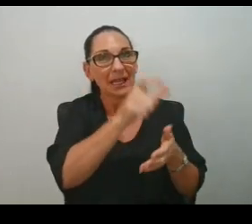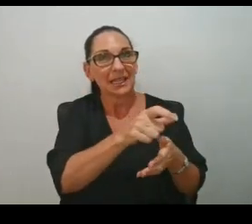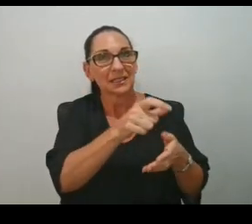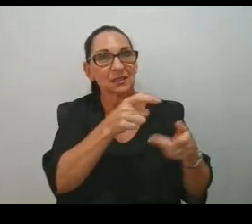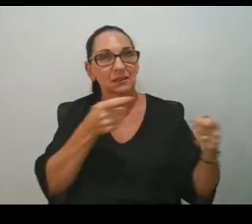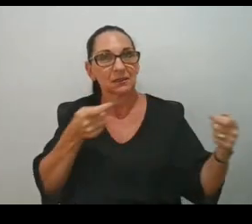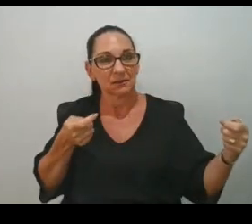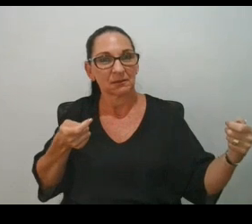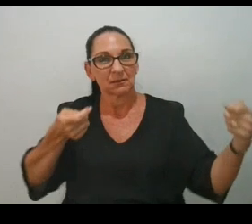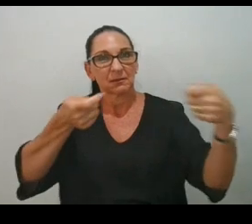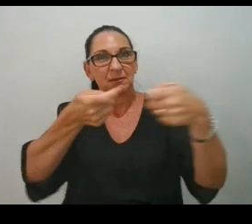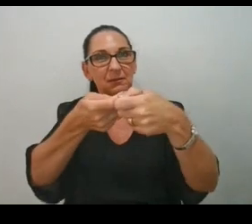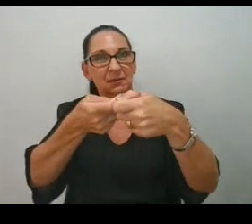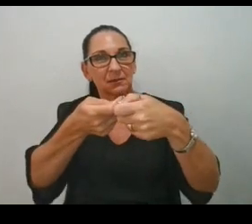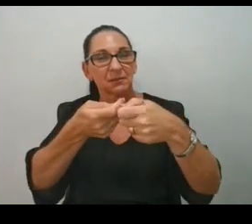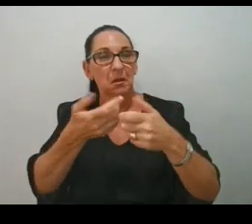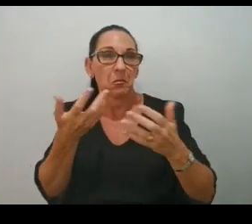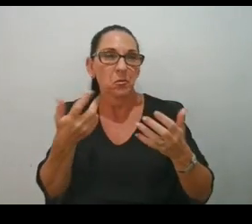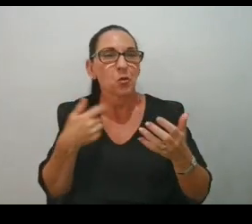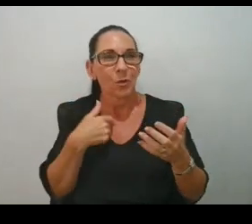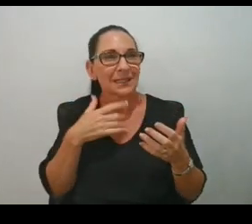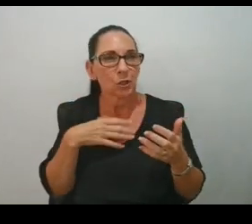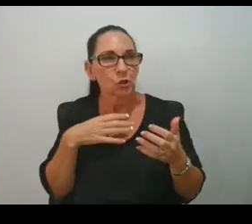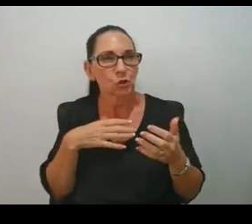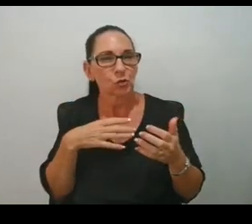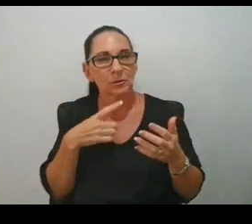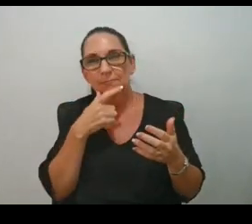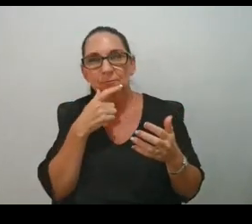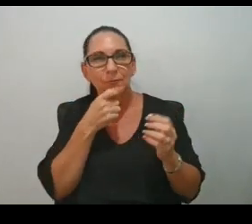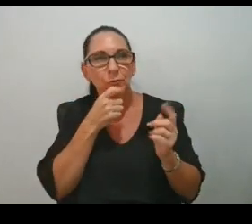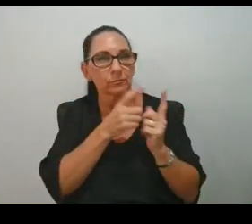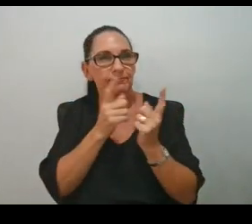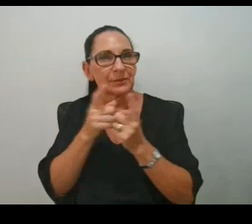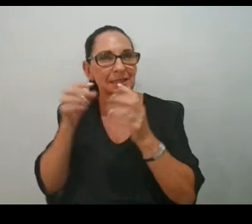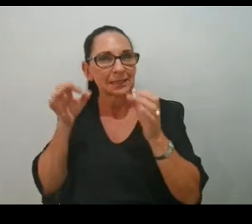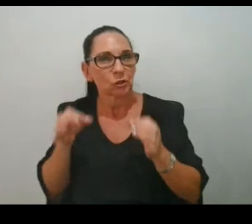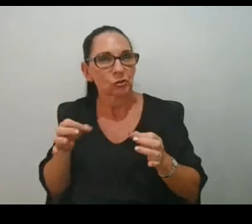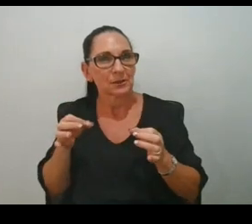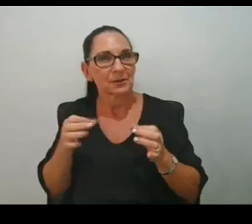have a few decisions to make under the means test one is client financially eligible under